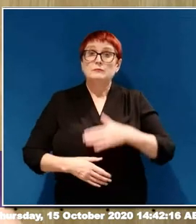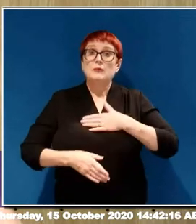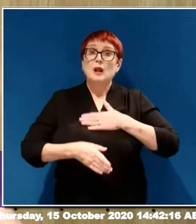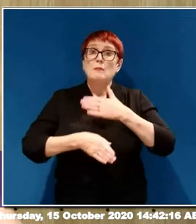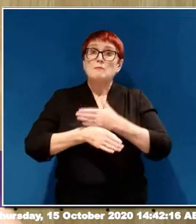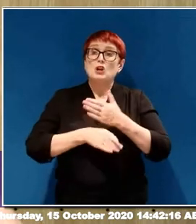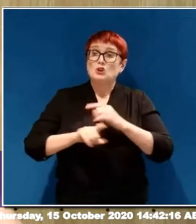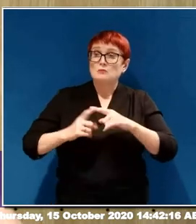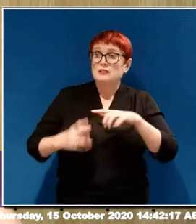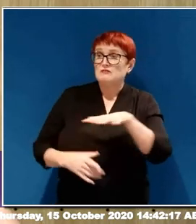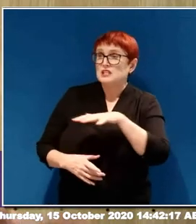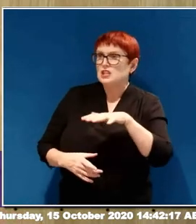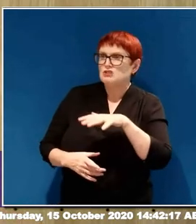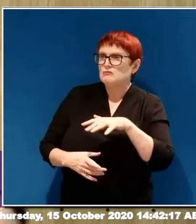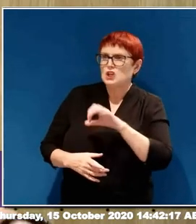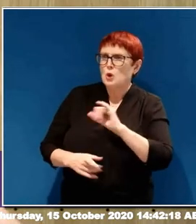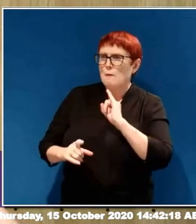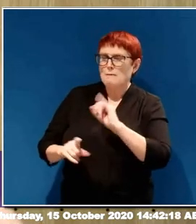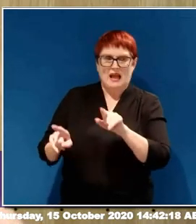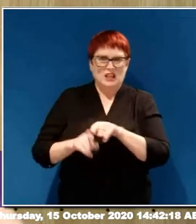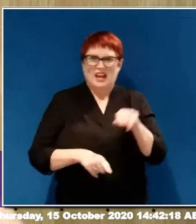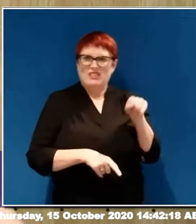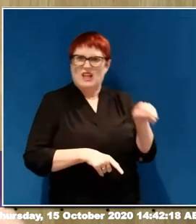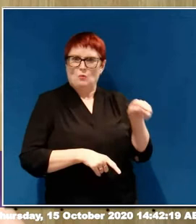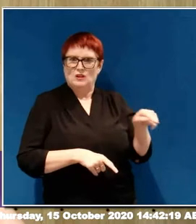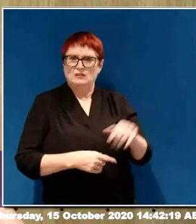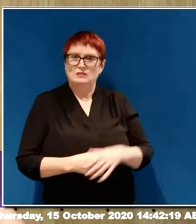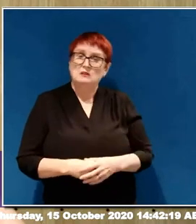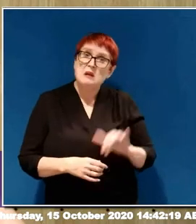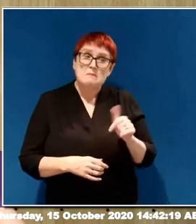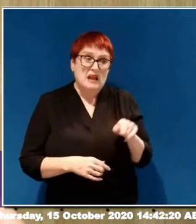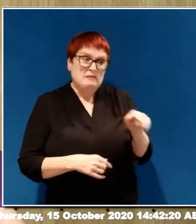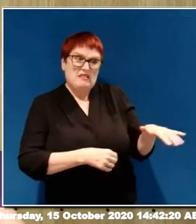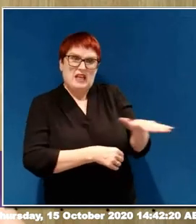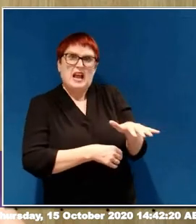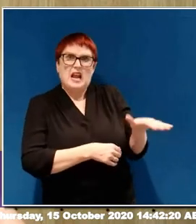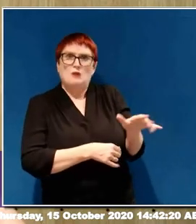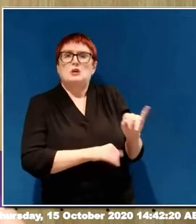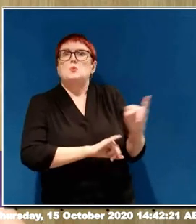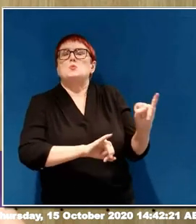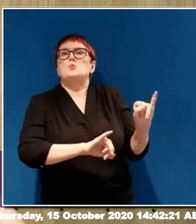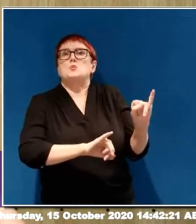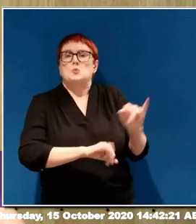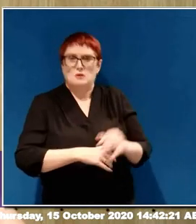So that might be a marker of the area that I was in. OK.